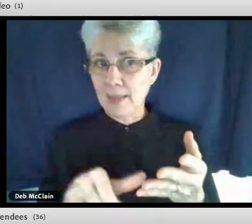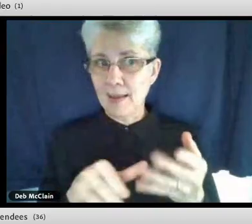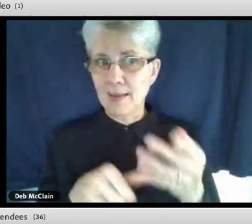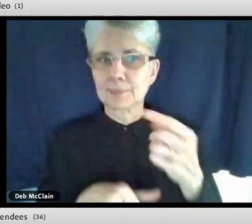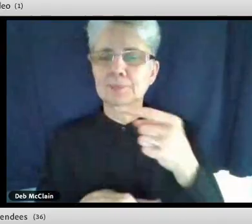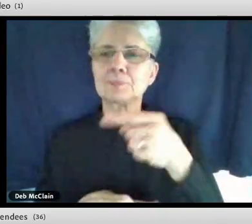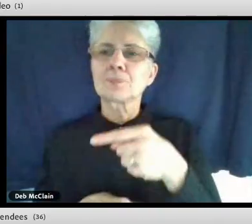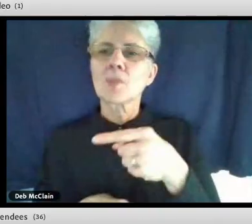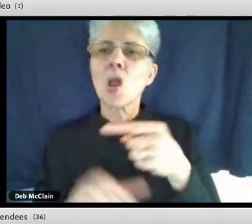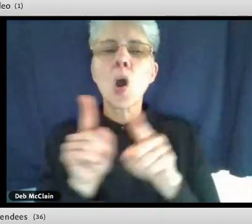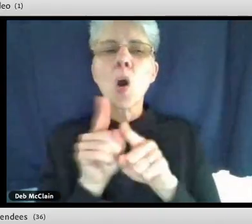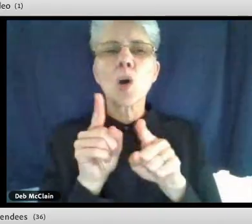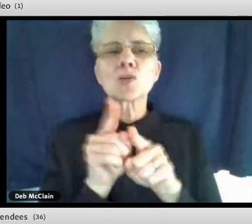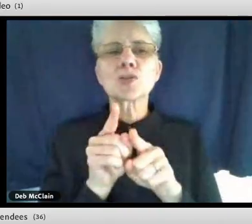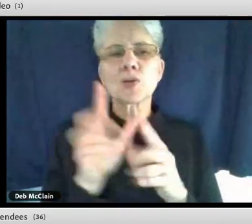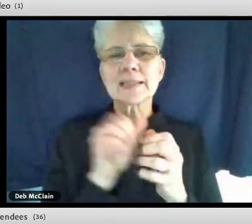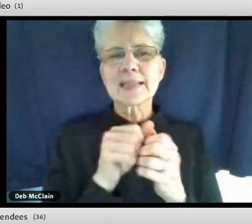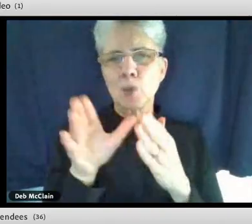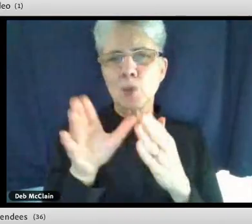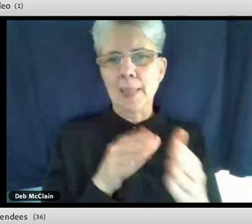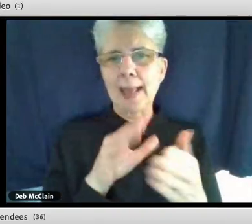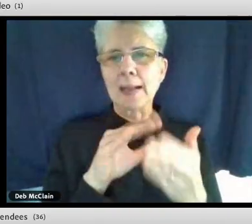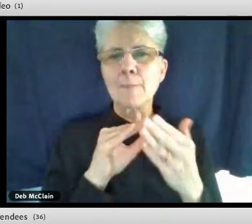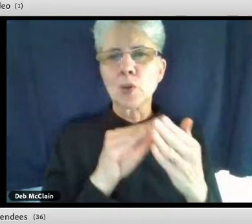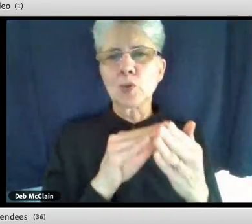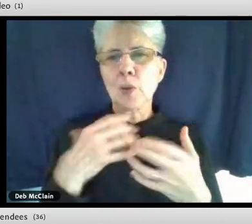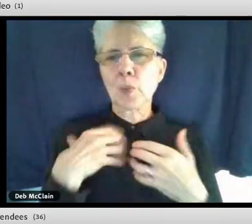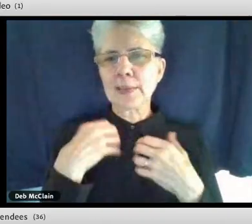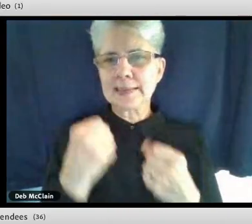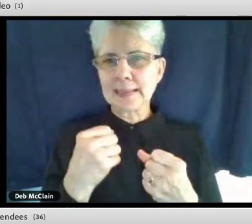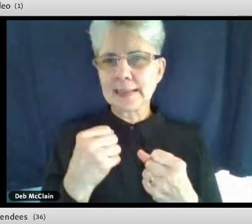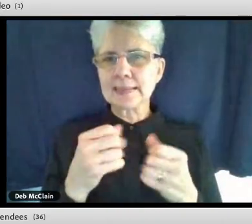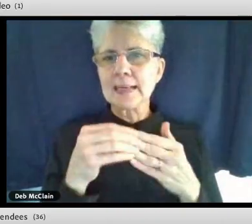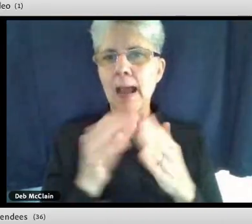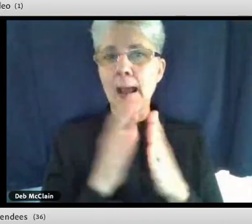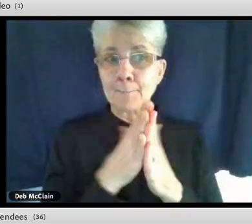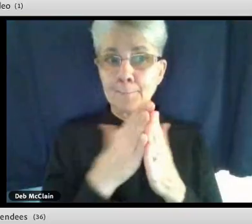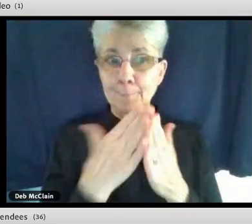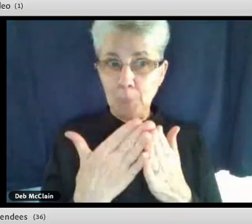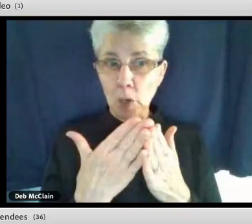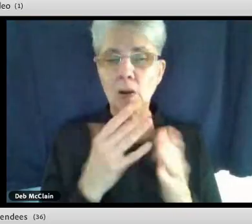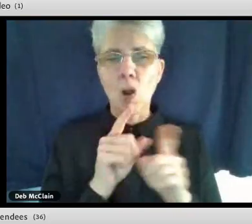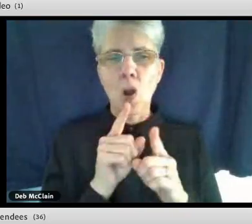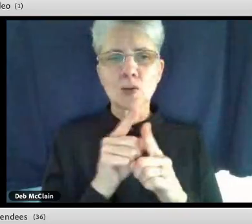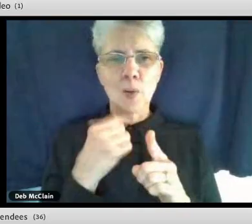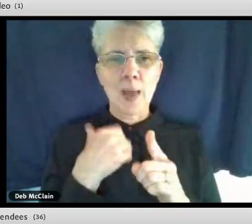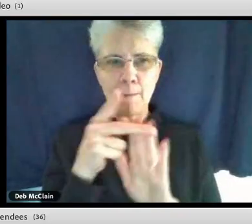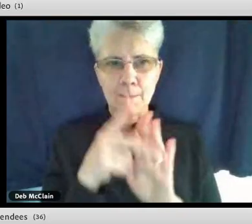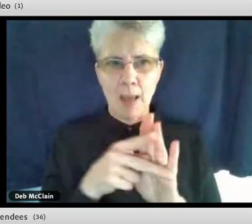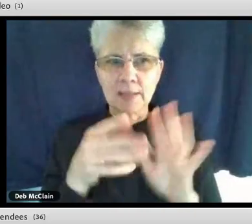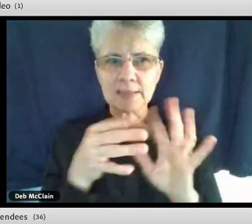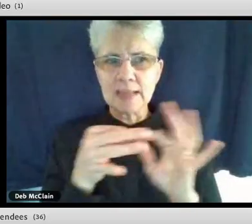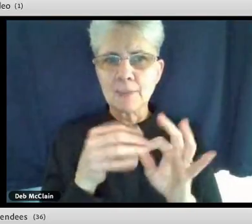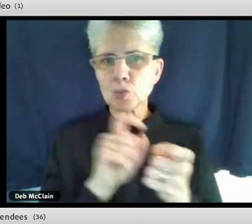about how to disinfect your materials. There is a Disaster Planning and Community Resiliency Guidebook